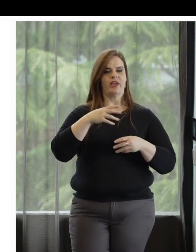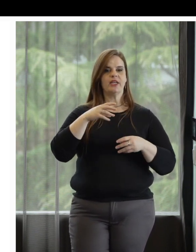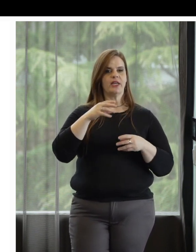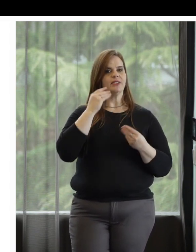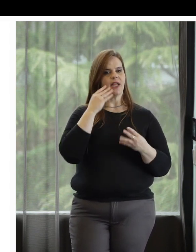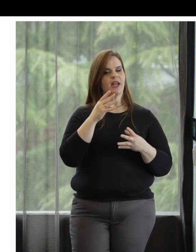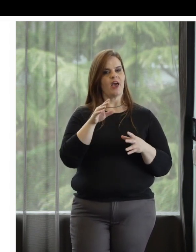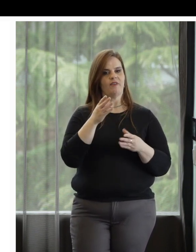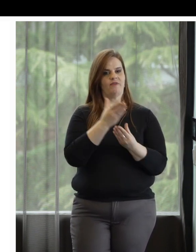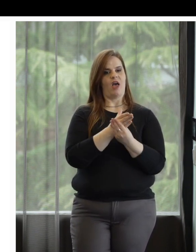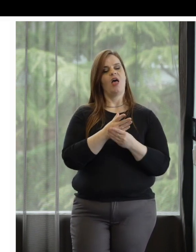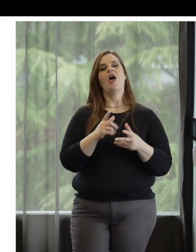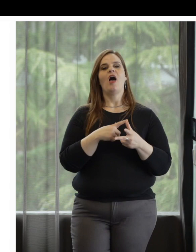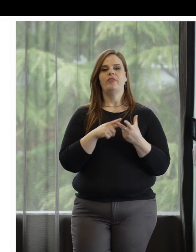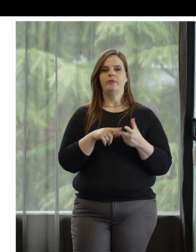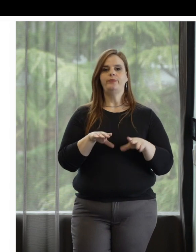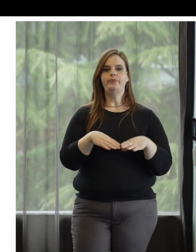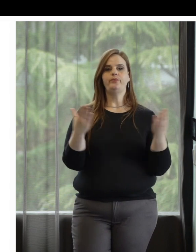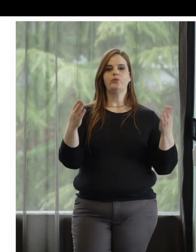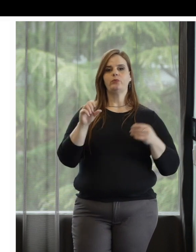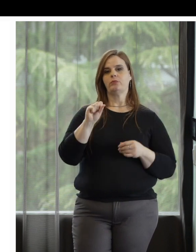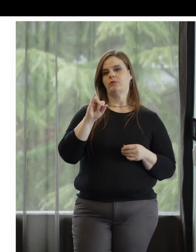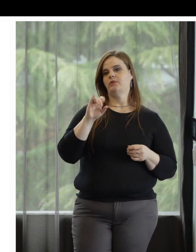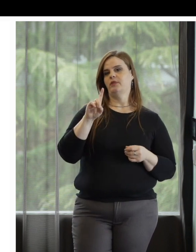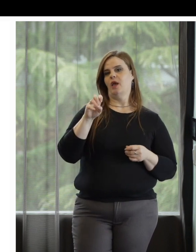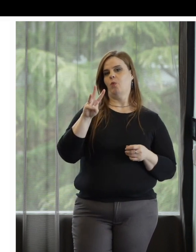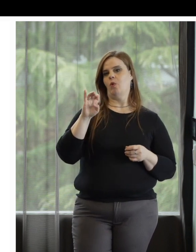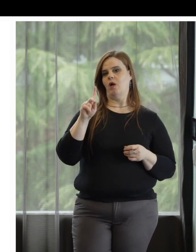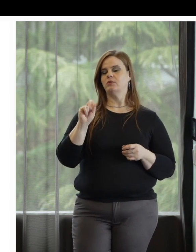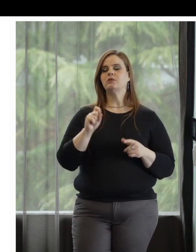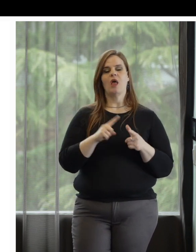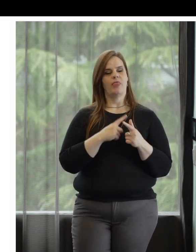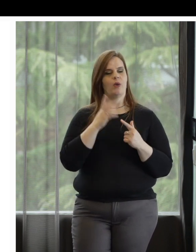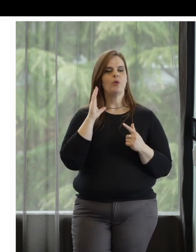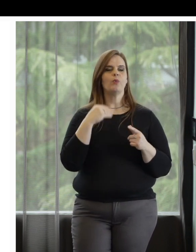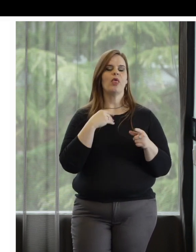sidewalks. And then we will have different people talking